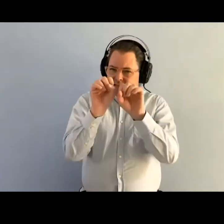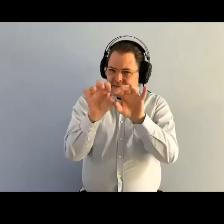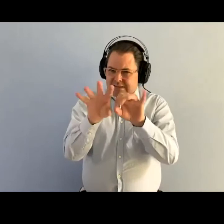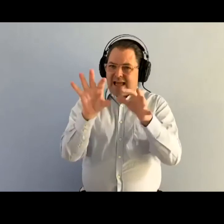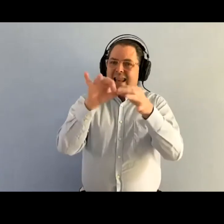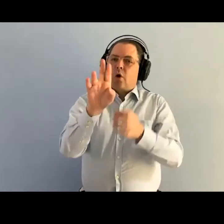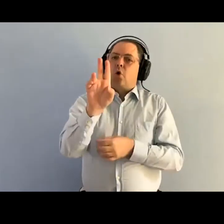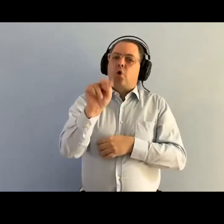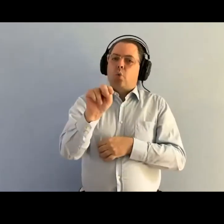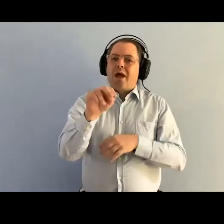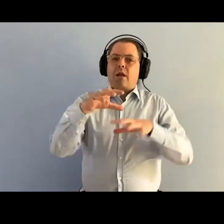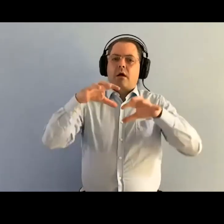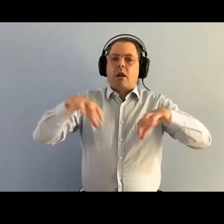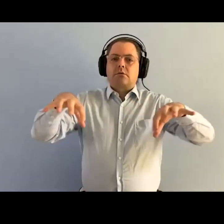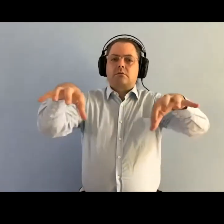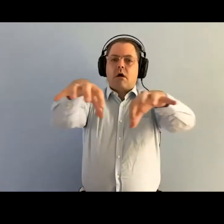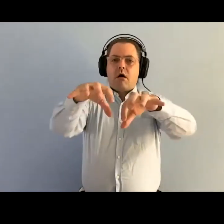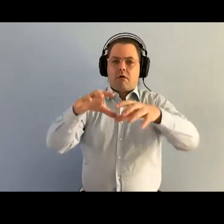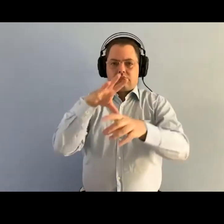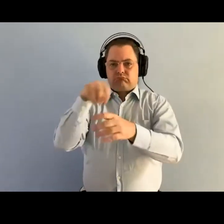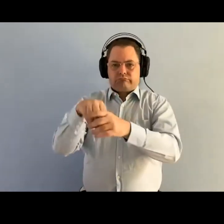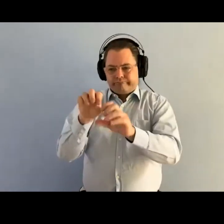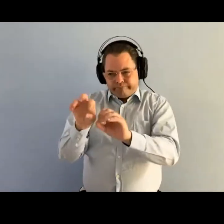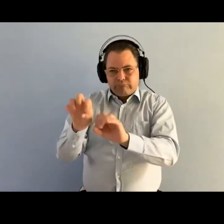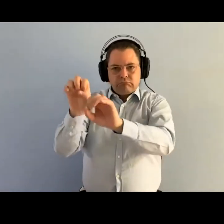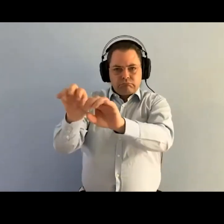Not only in the government but also our presence was